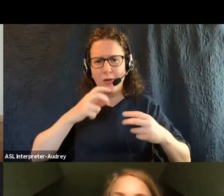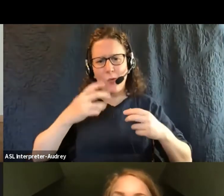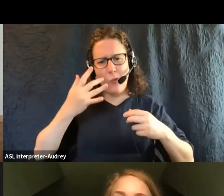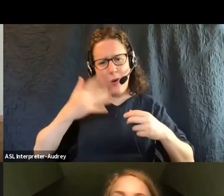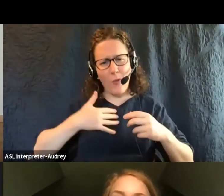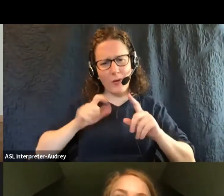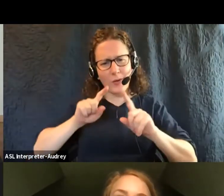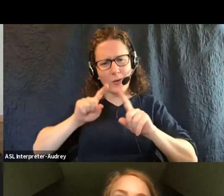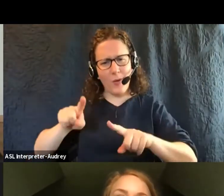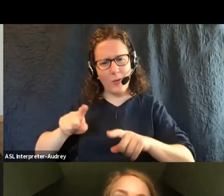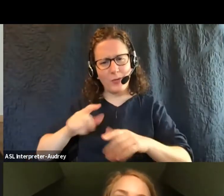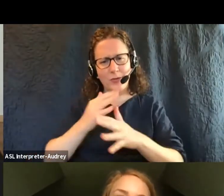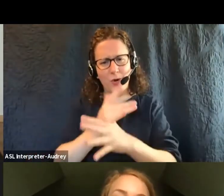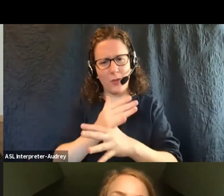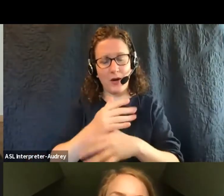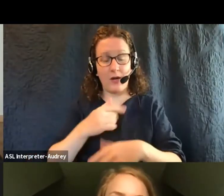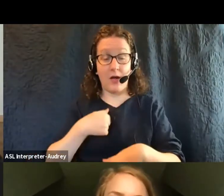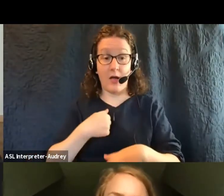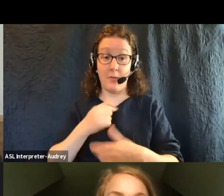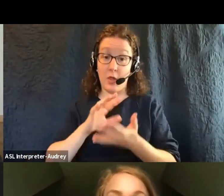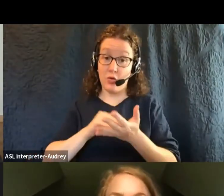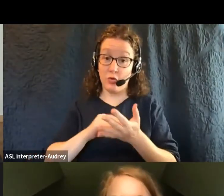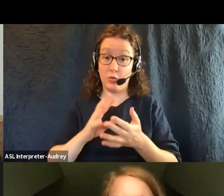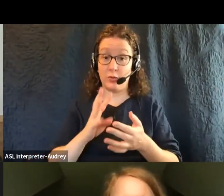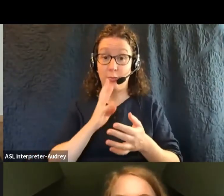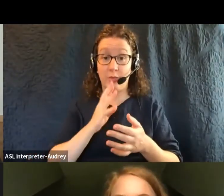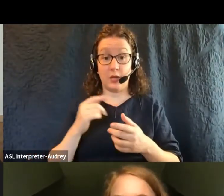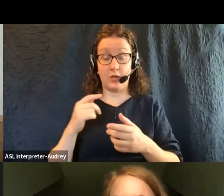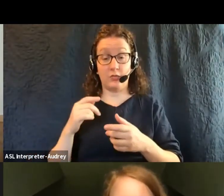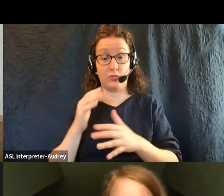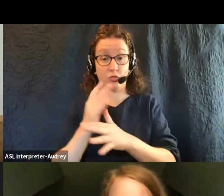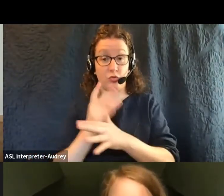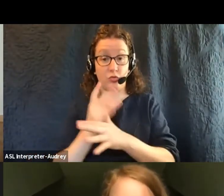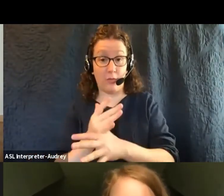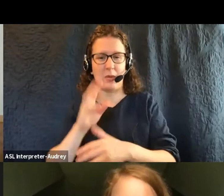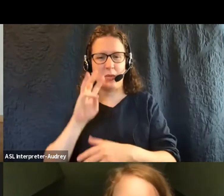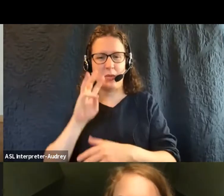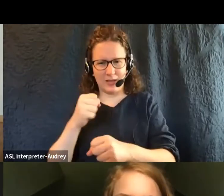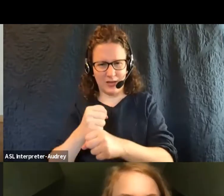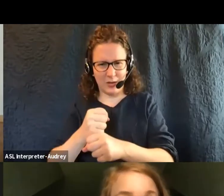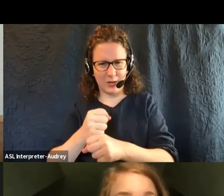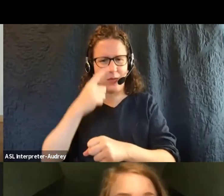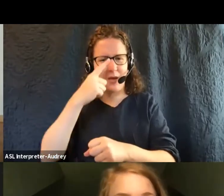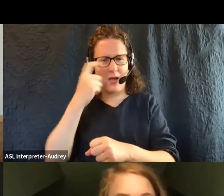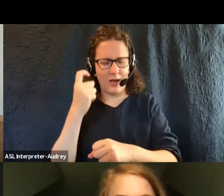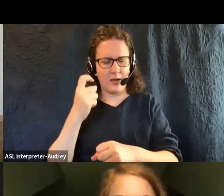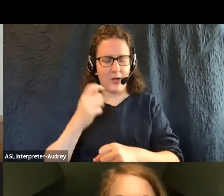I had been learning to speak German for about six years because my grandparents were